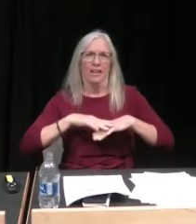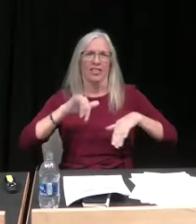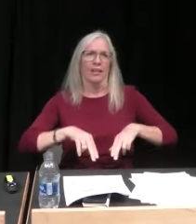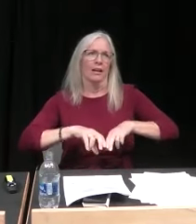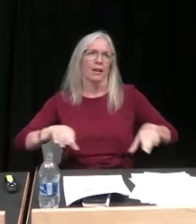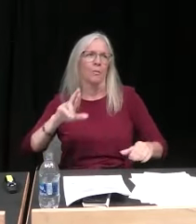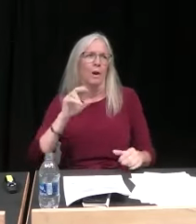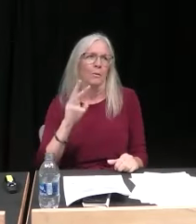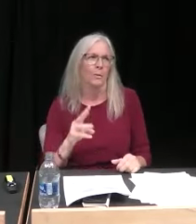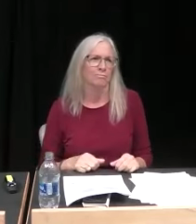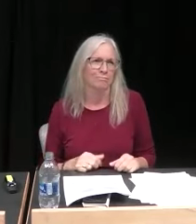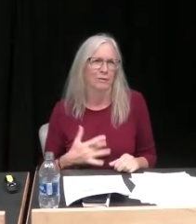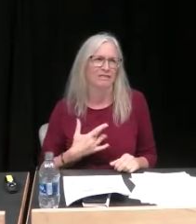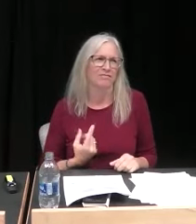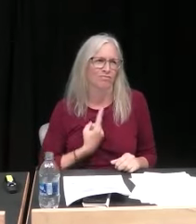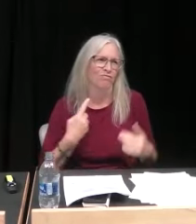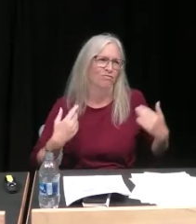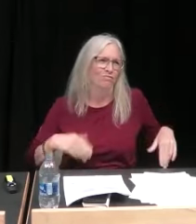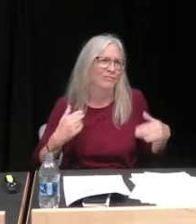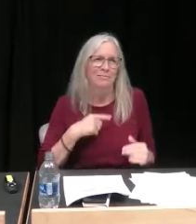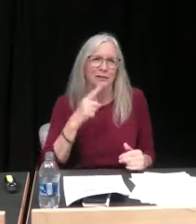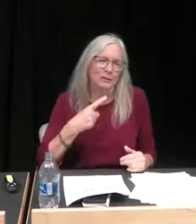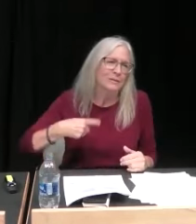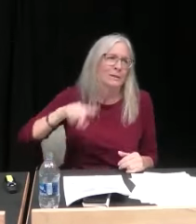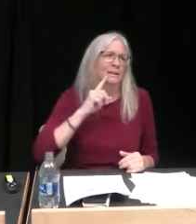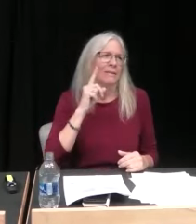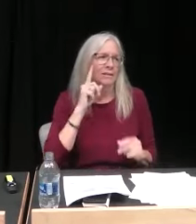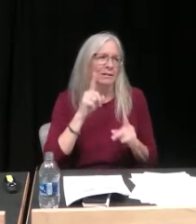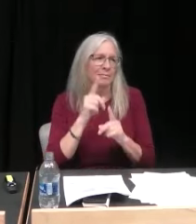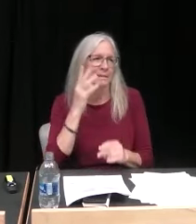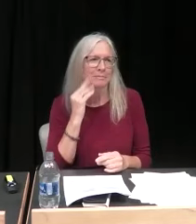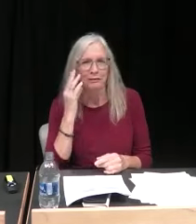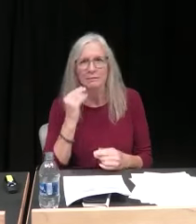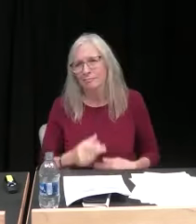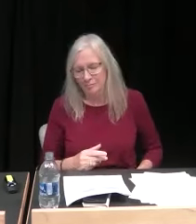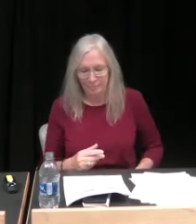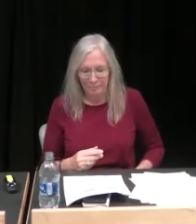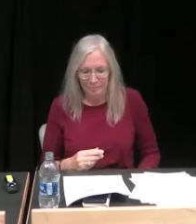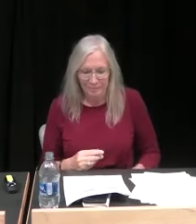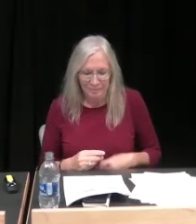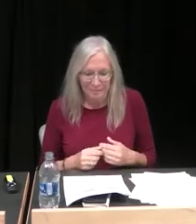thought that people don't want to sit close to me or next to me because I'm the one that signed so